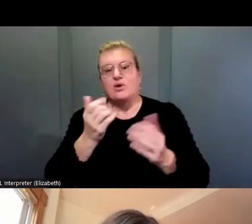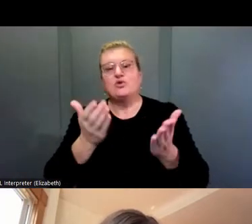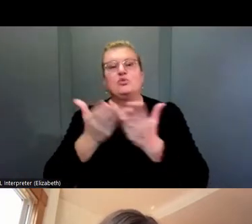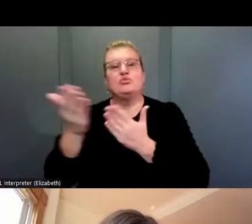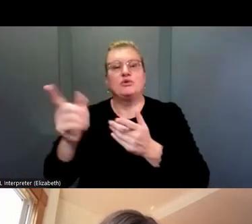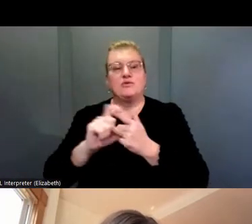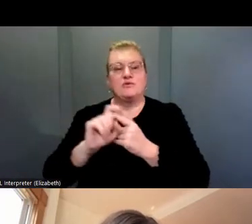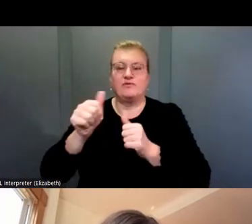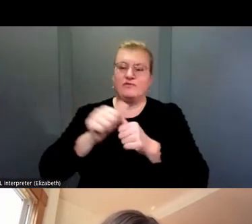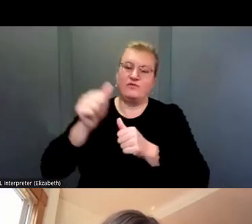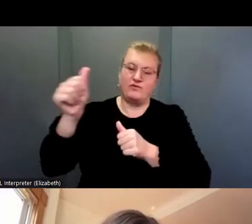from much farther away